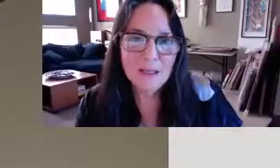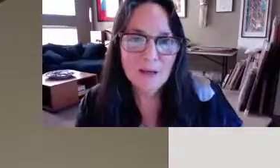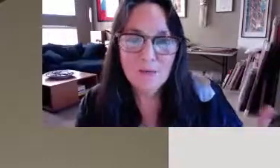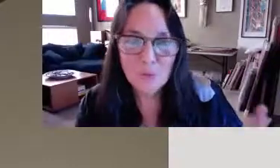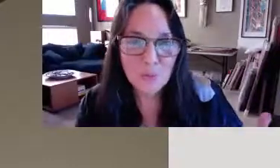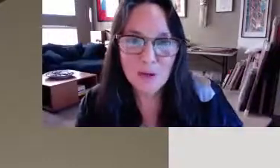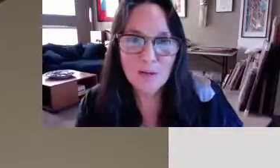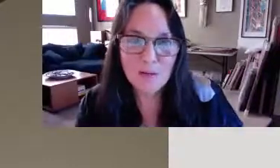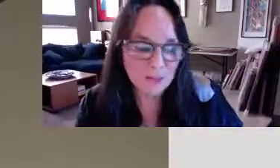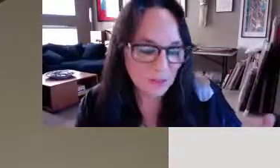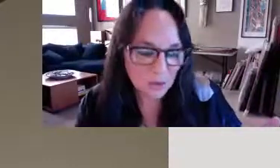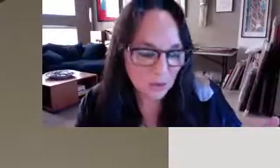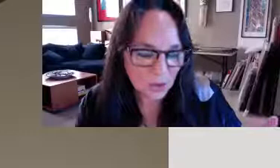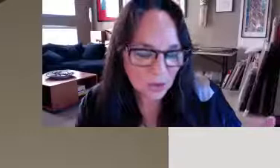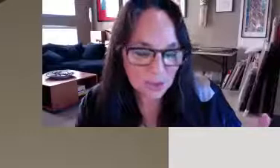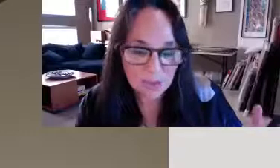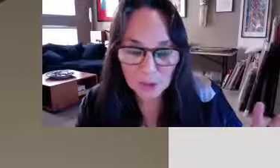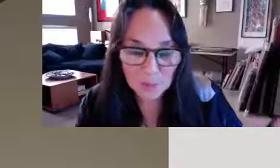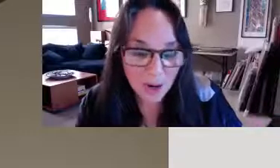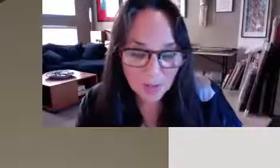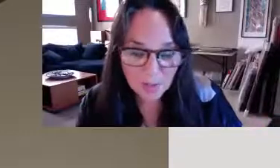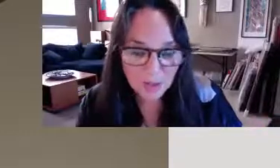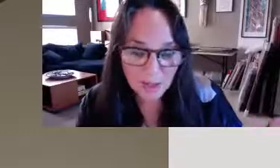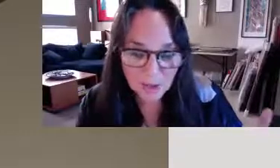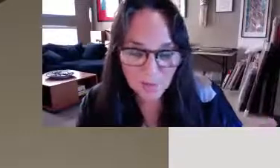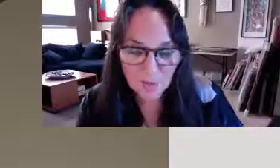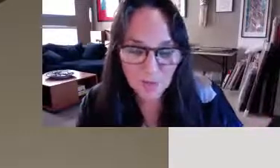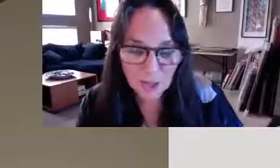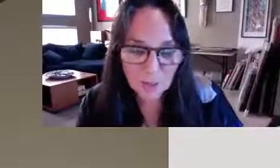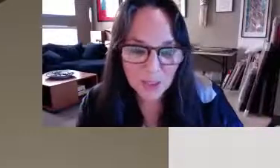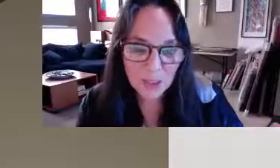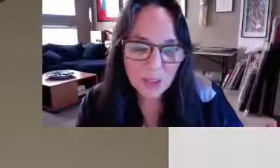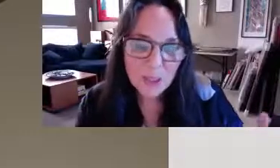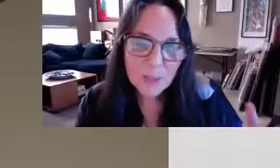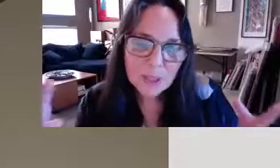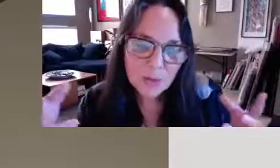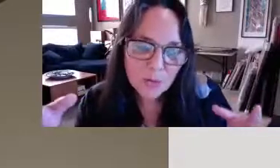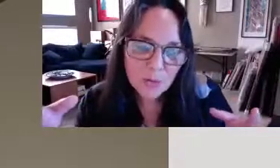of footwear is astonishing and inspiring and actually even overwhelming but then also